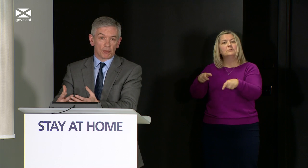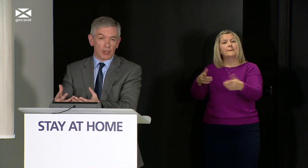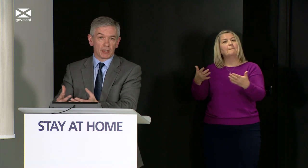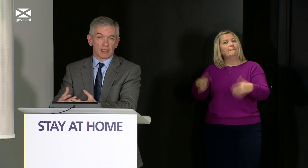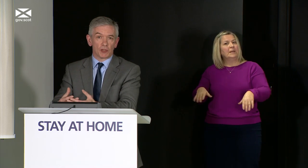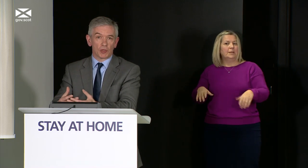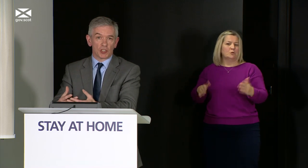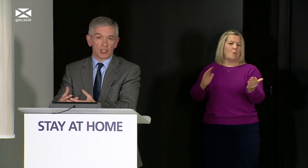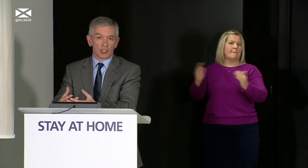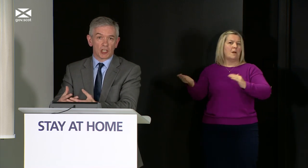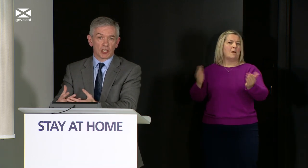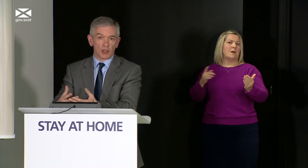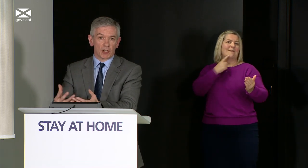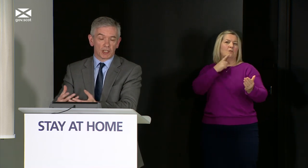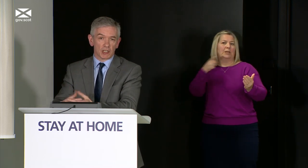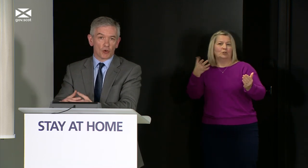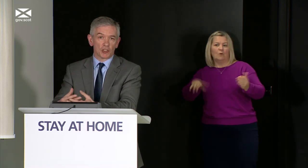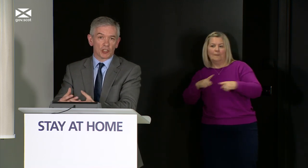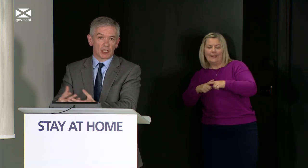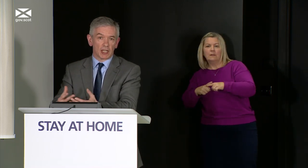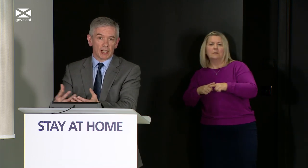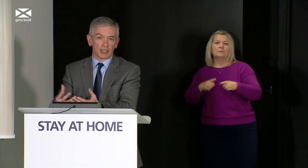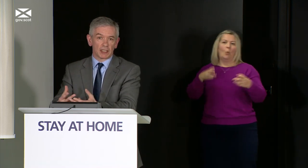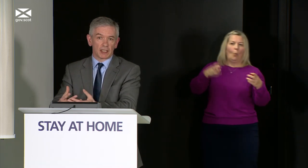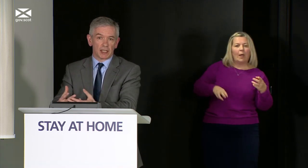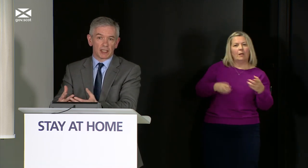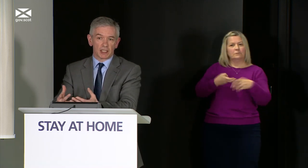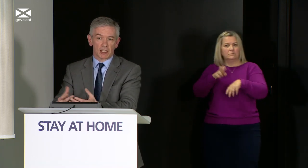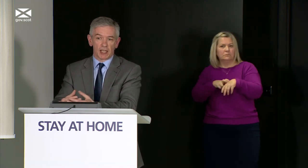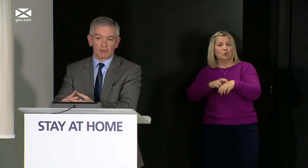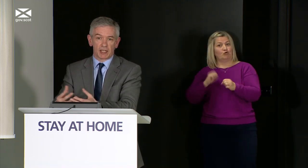compare data which is similar in its origin, and is directly comparable.